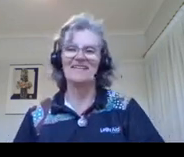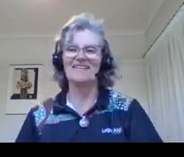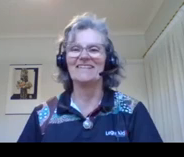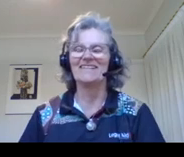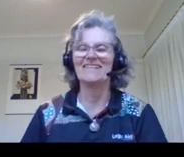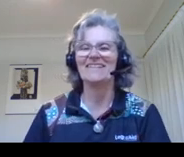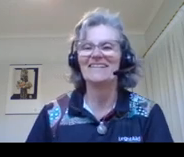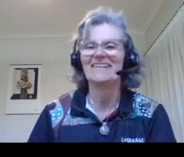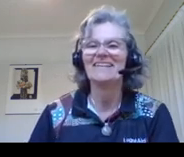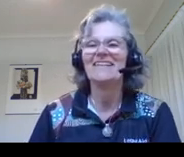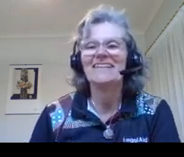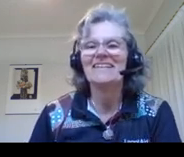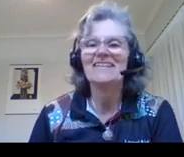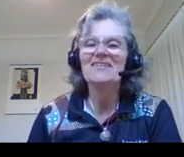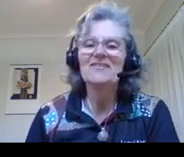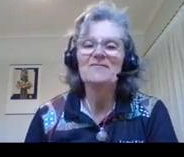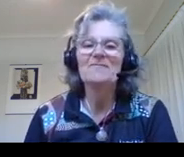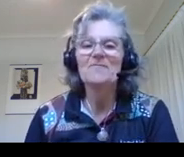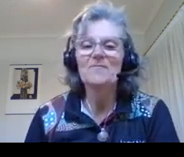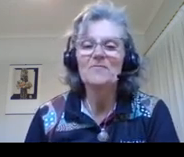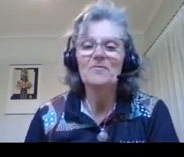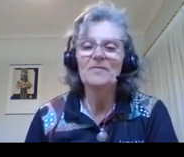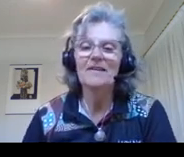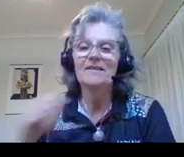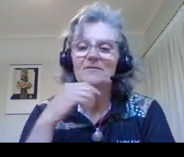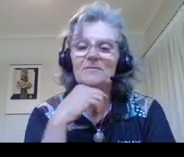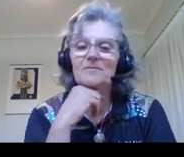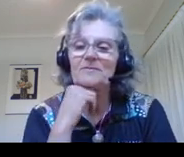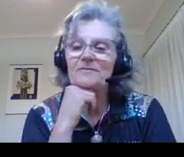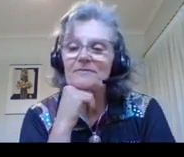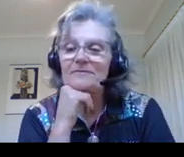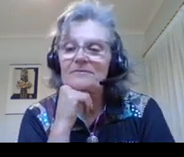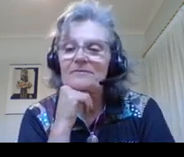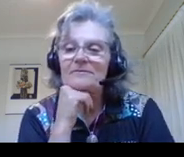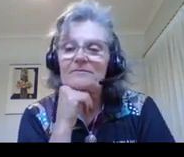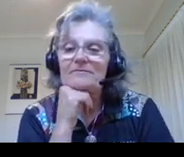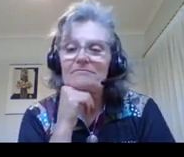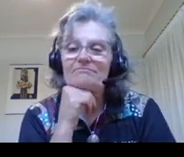well I mean firstly whether maggie beer qualifies as a celebrity or not I’m not entirely sure